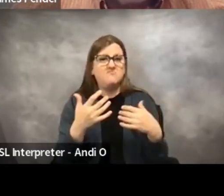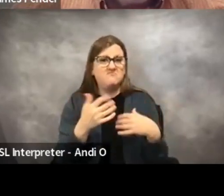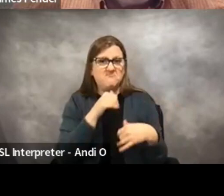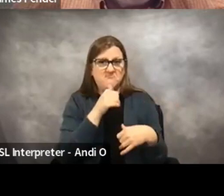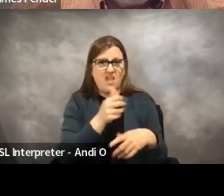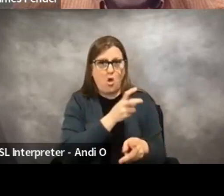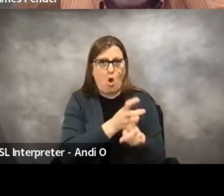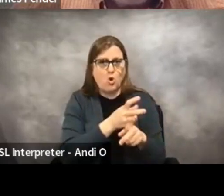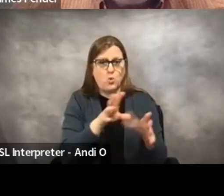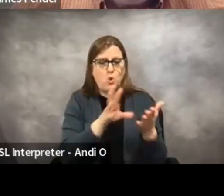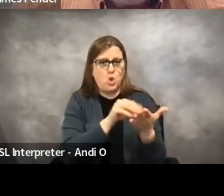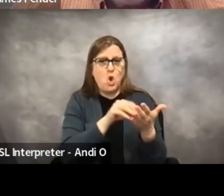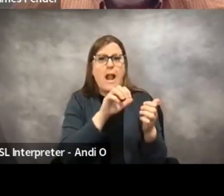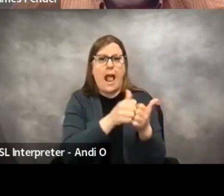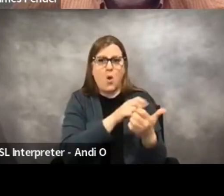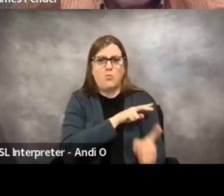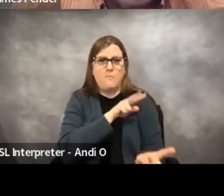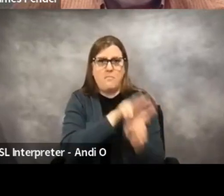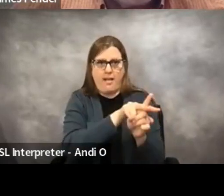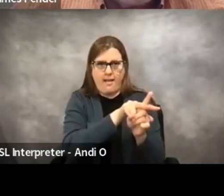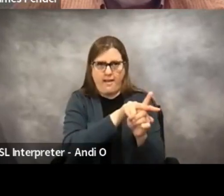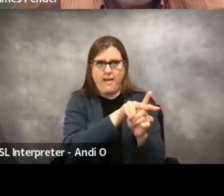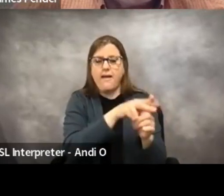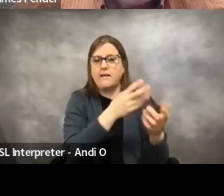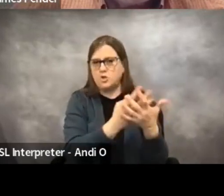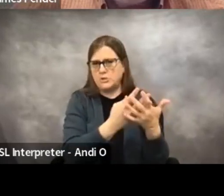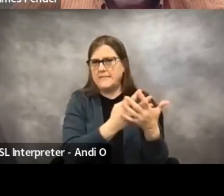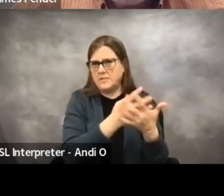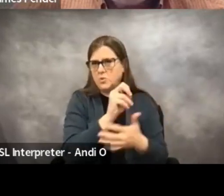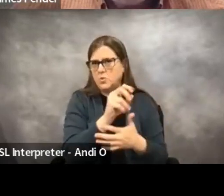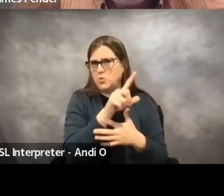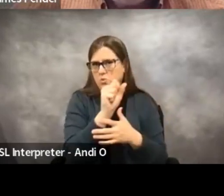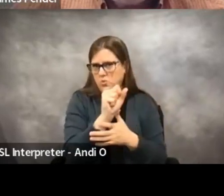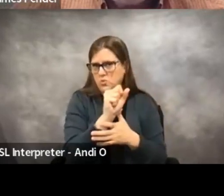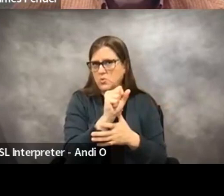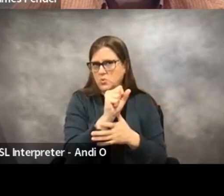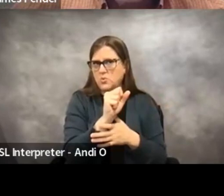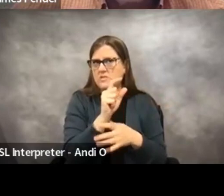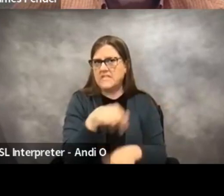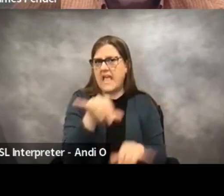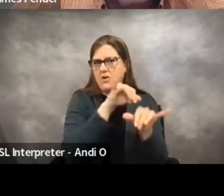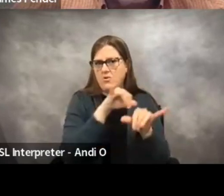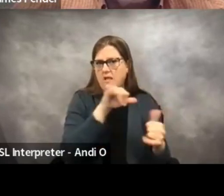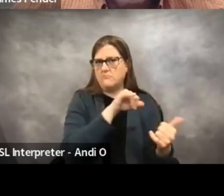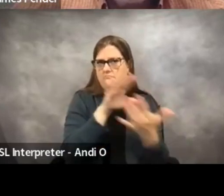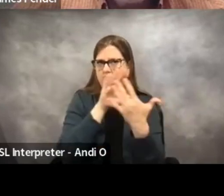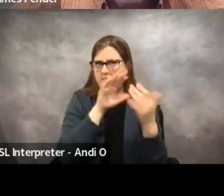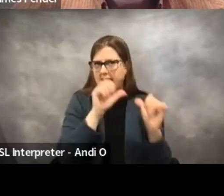learn how to apply these instruments in the standardized way. The next level that I